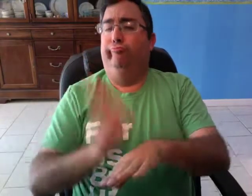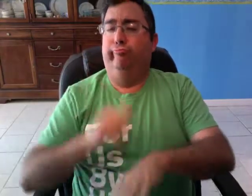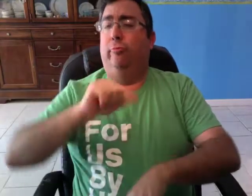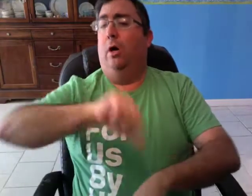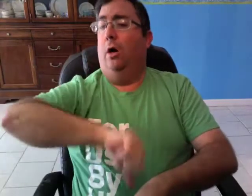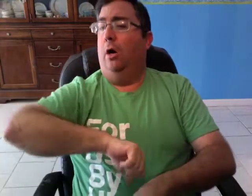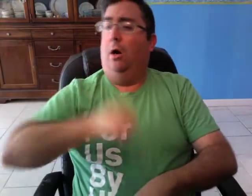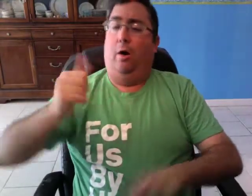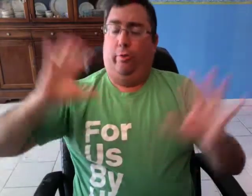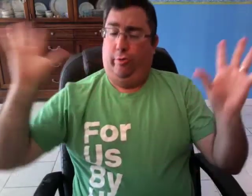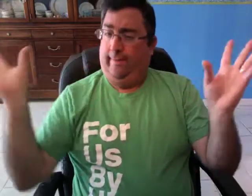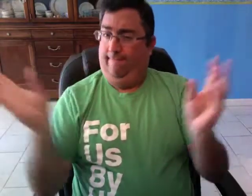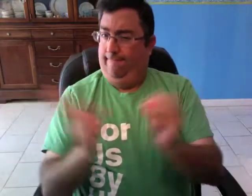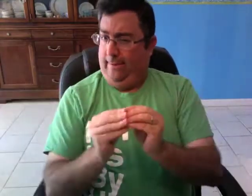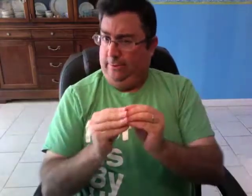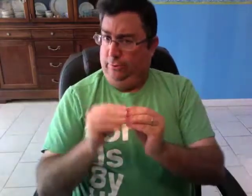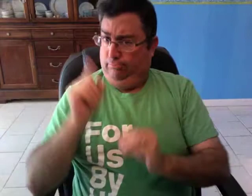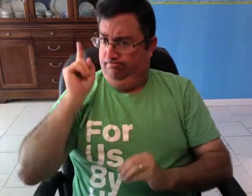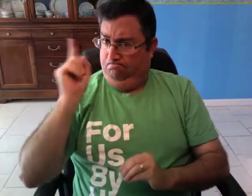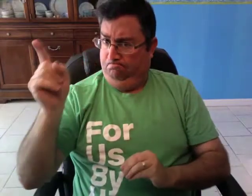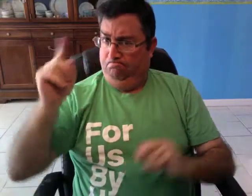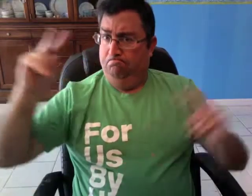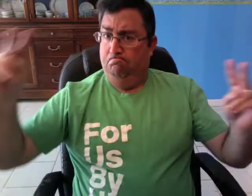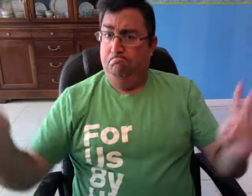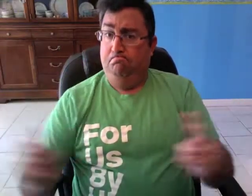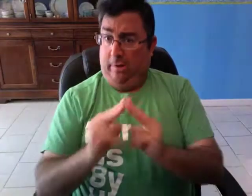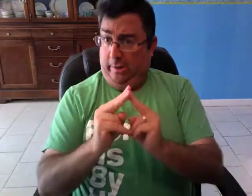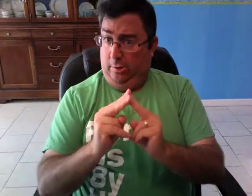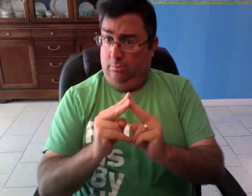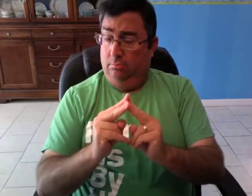Twenty years later, that group called another convention in Paris